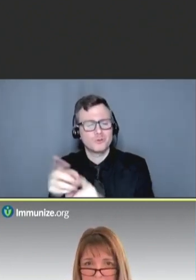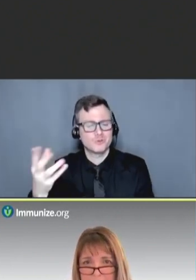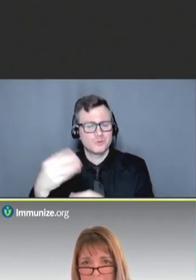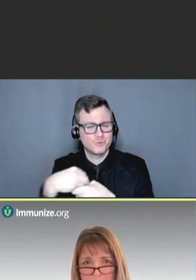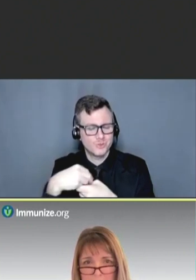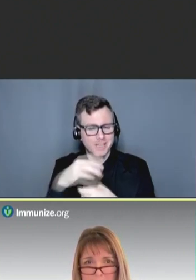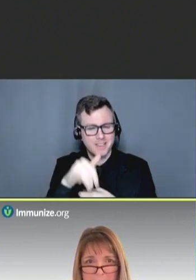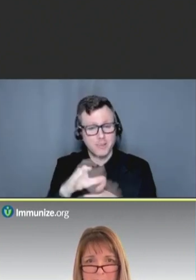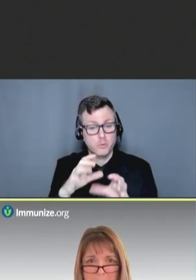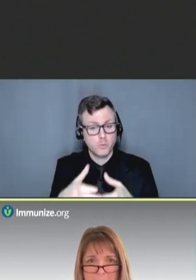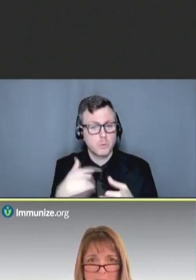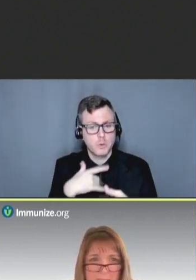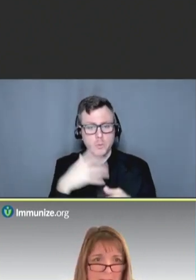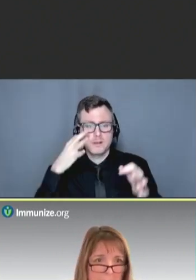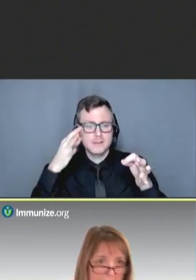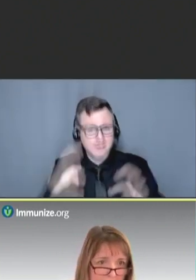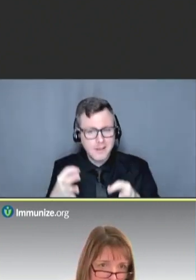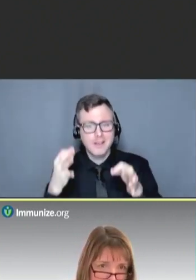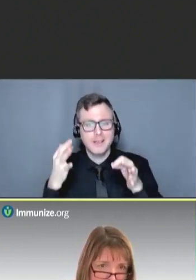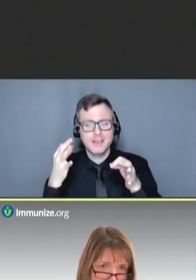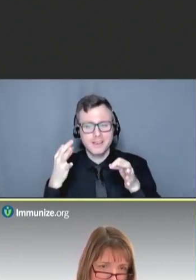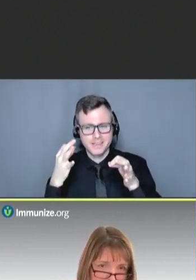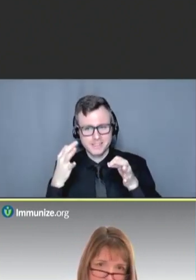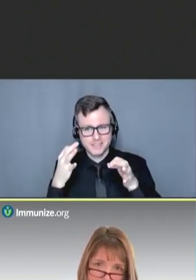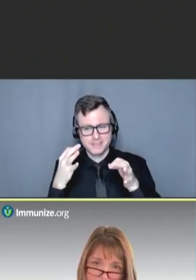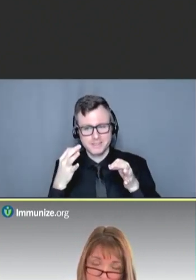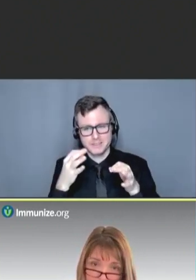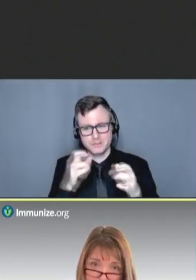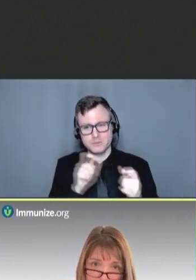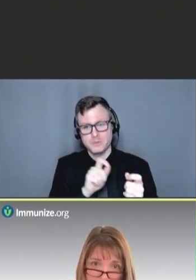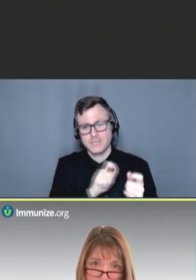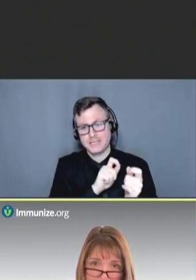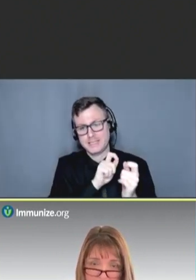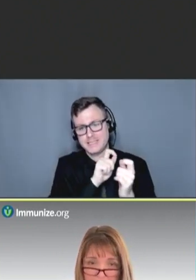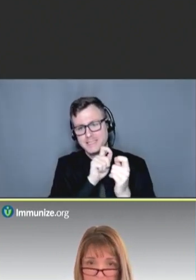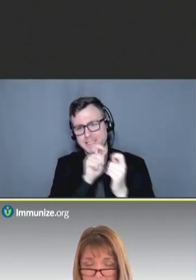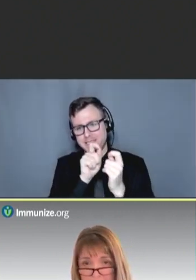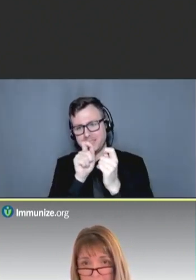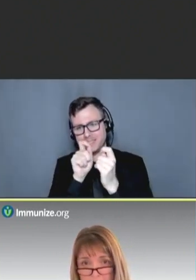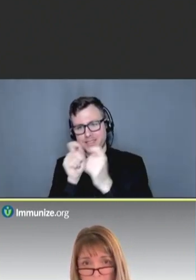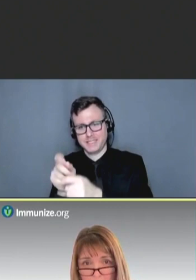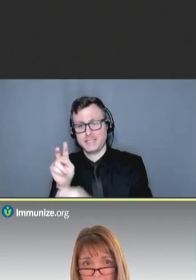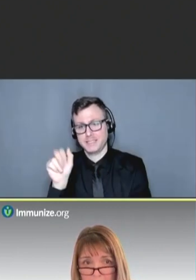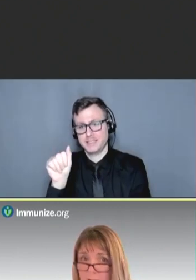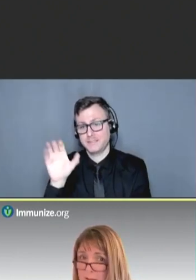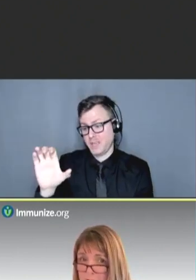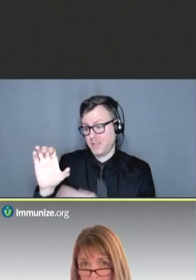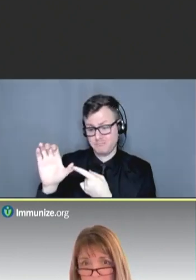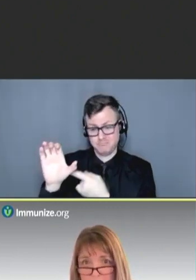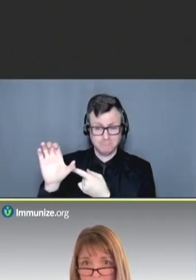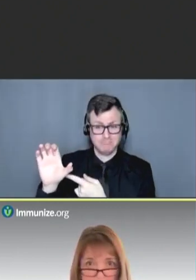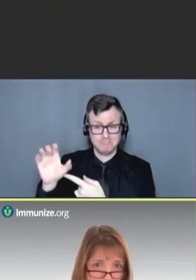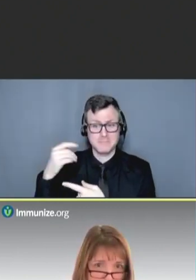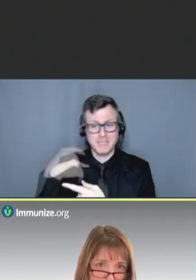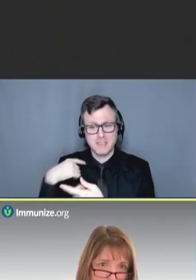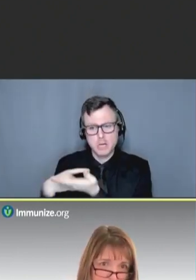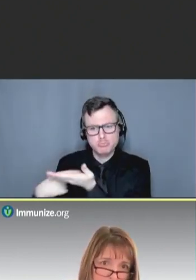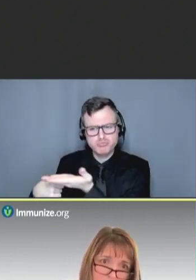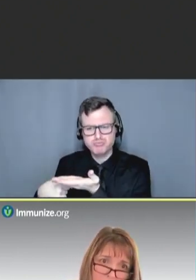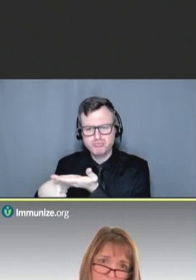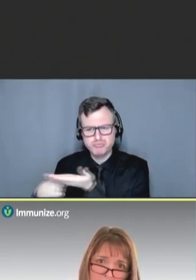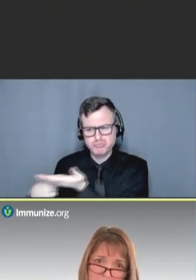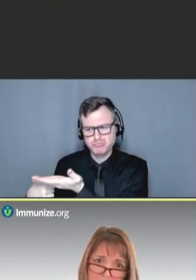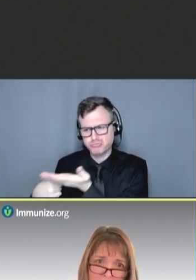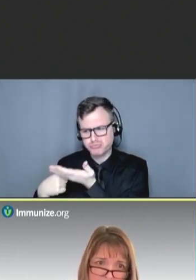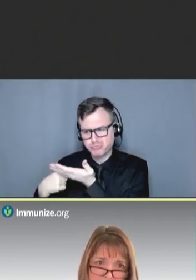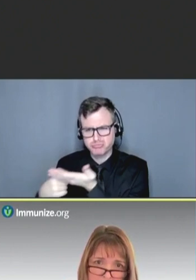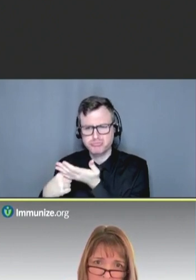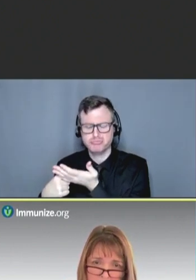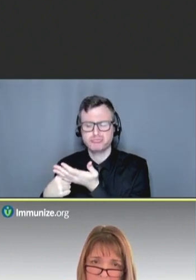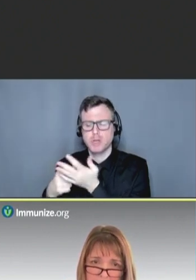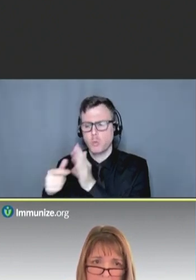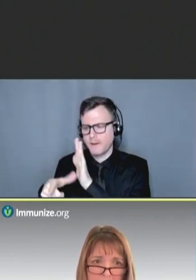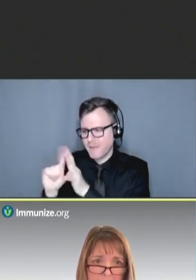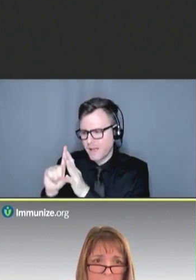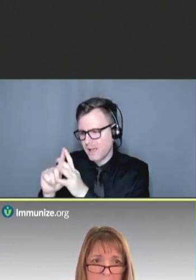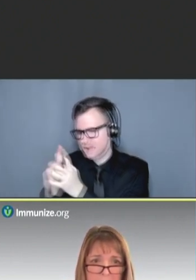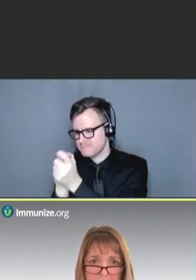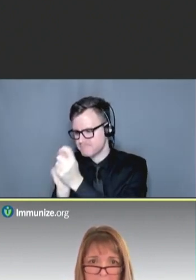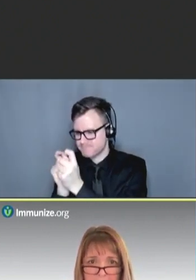the decision was made to hand that off to the NVAC, where they deliberated, revised,